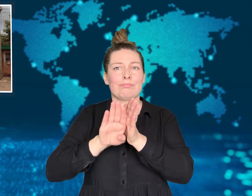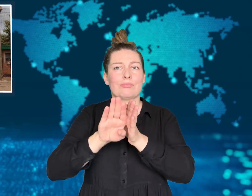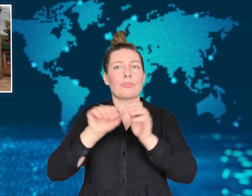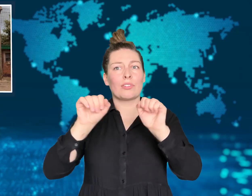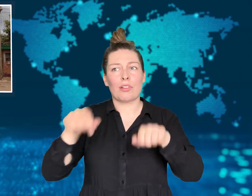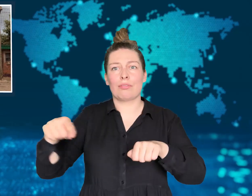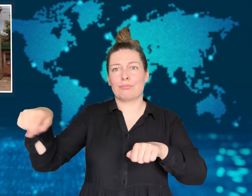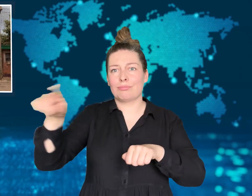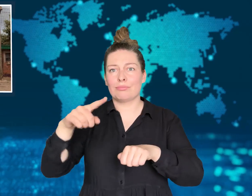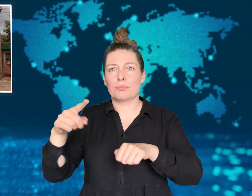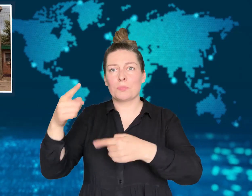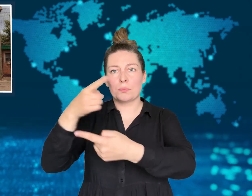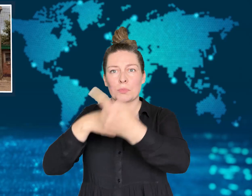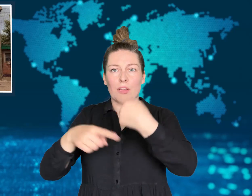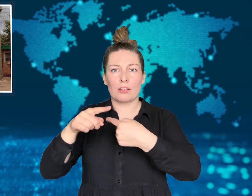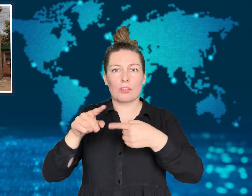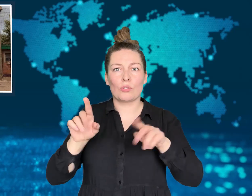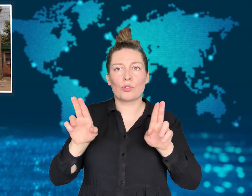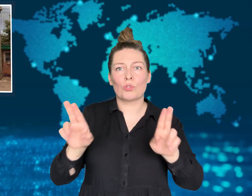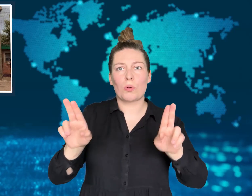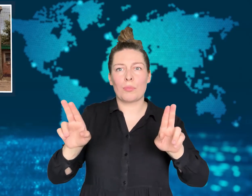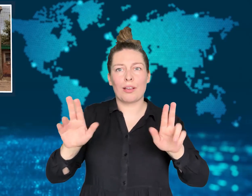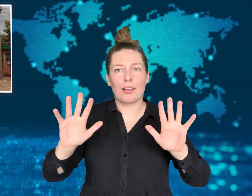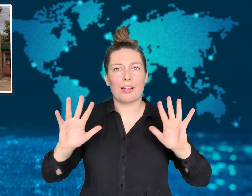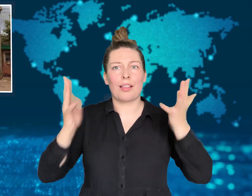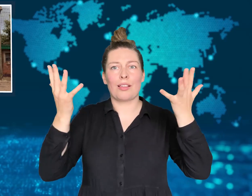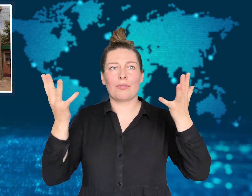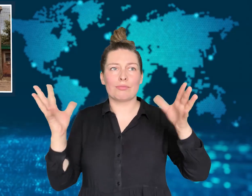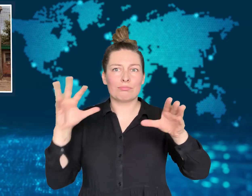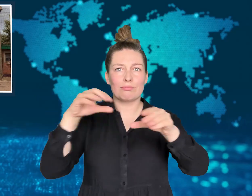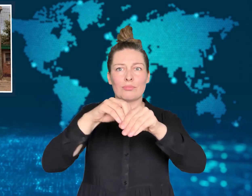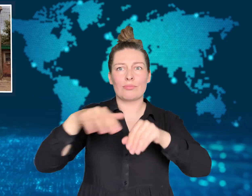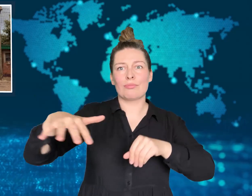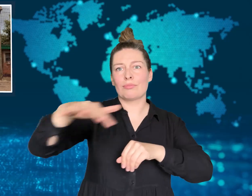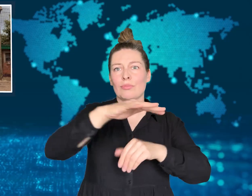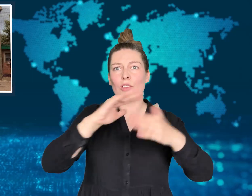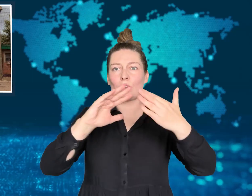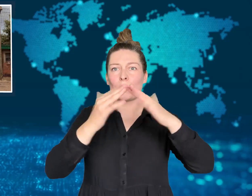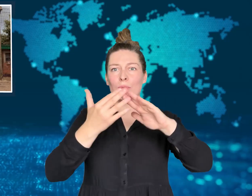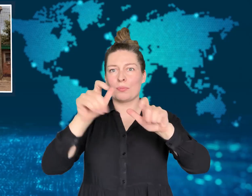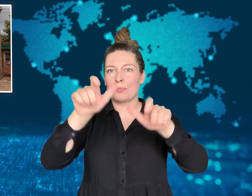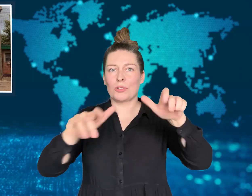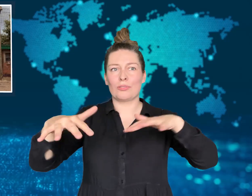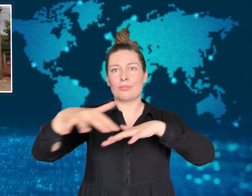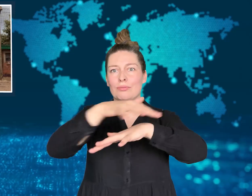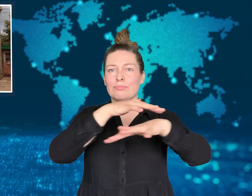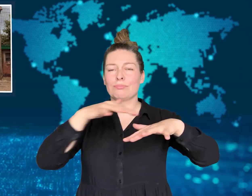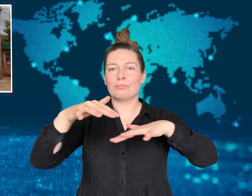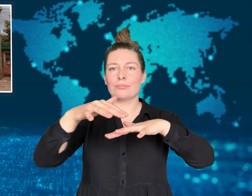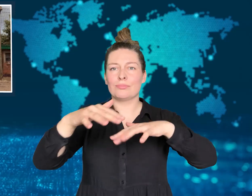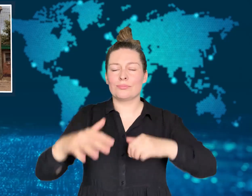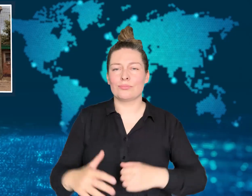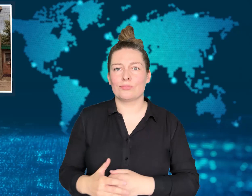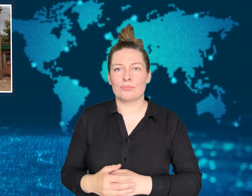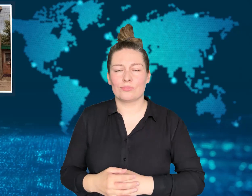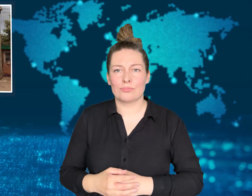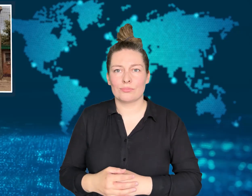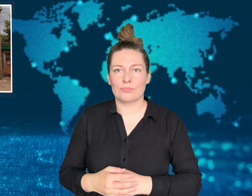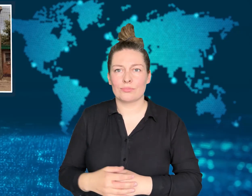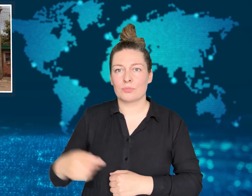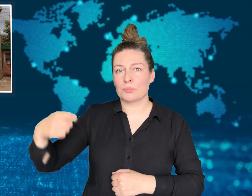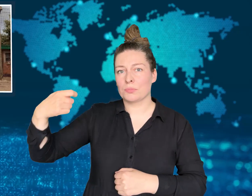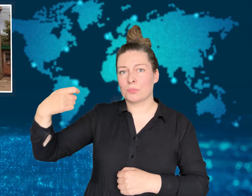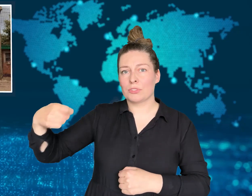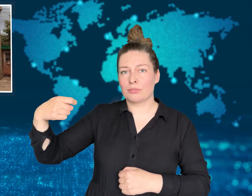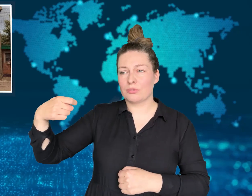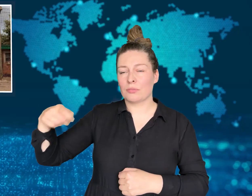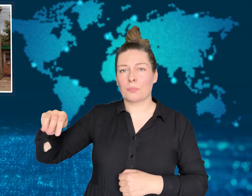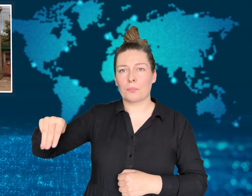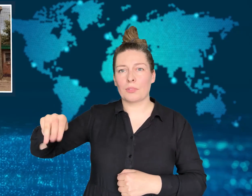released committed crimes because of severe poverty.